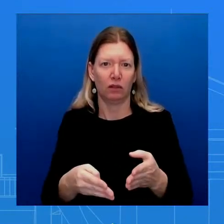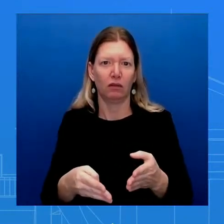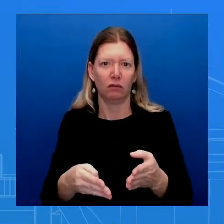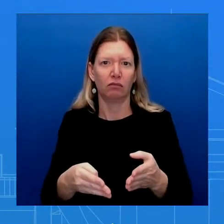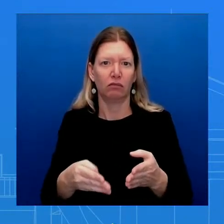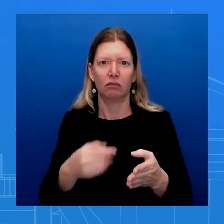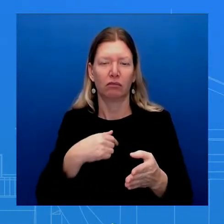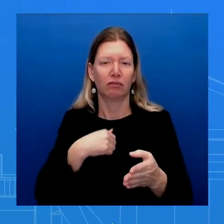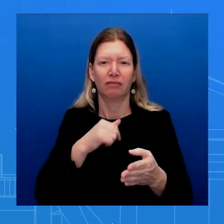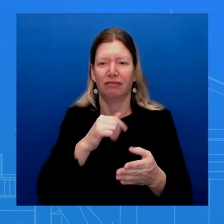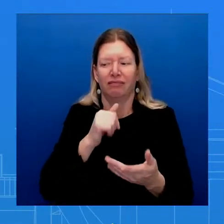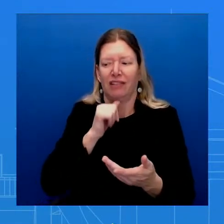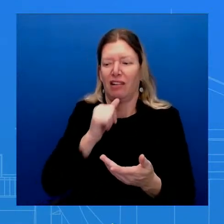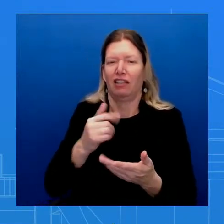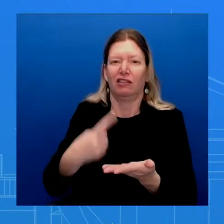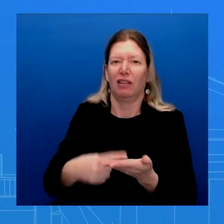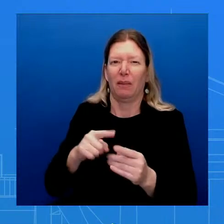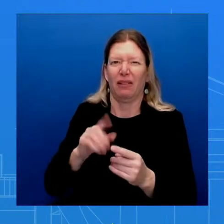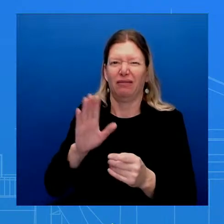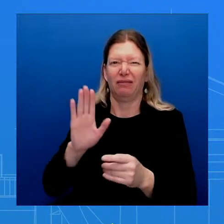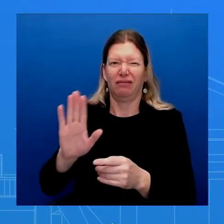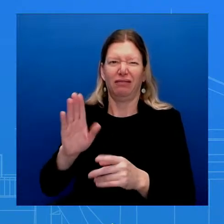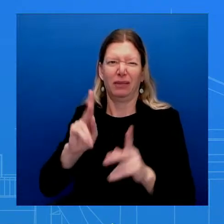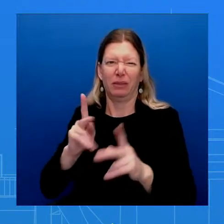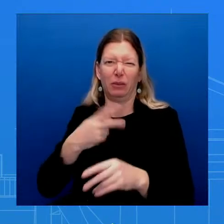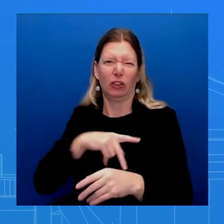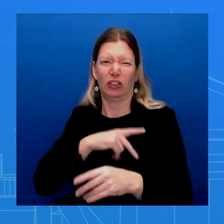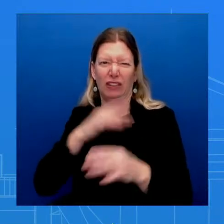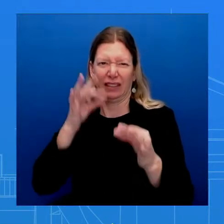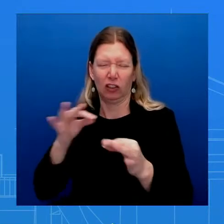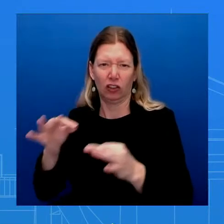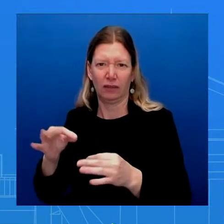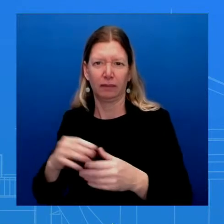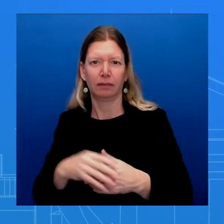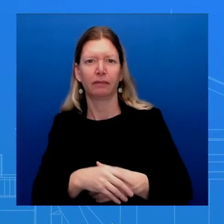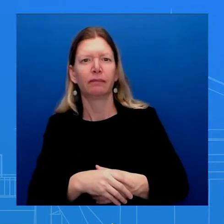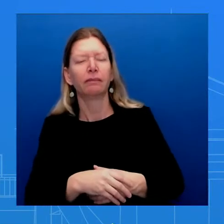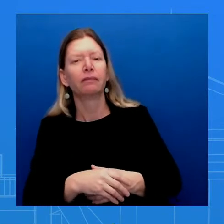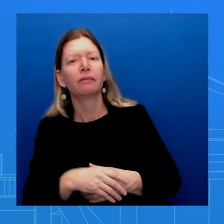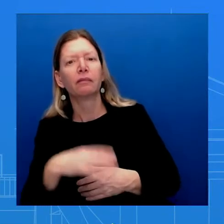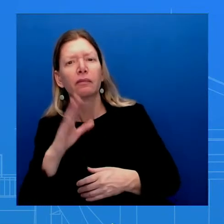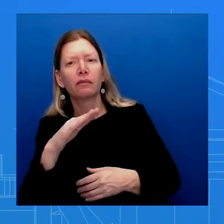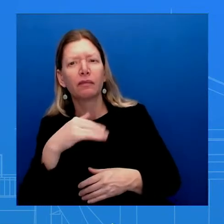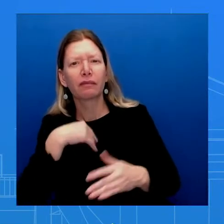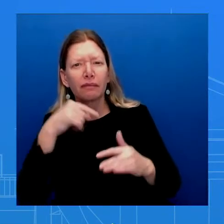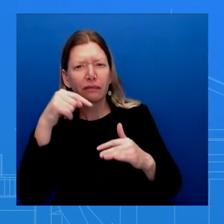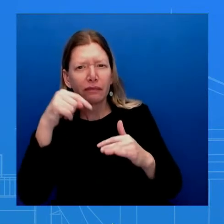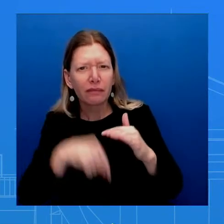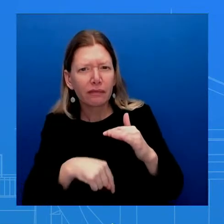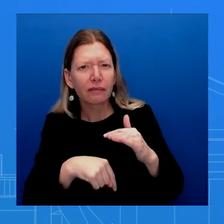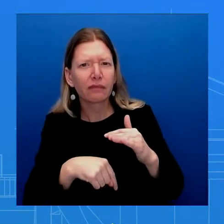The Press: Karine, I had an in-depth conversation with Stevie Wonder last night, who is -- --